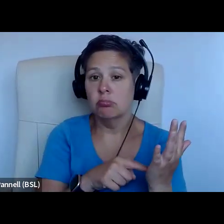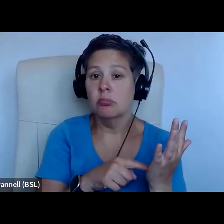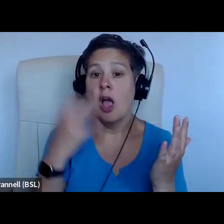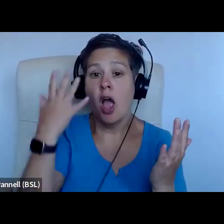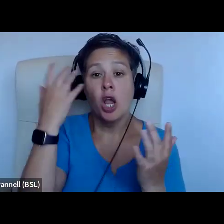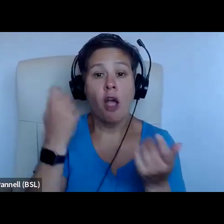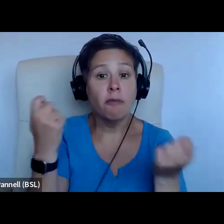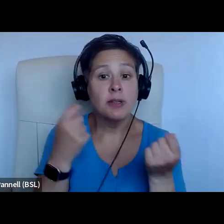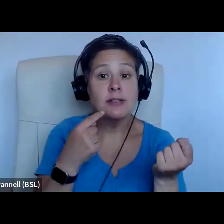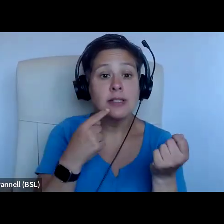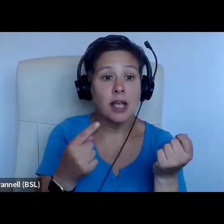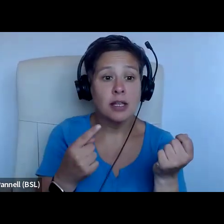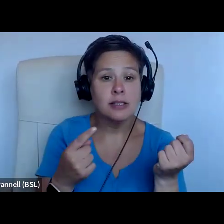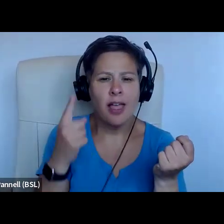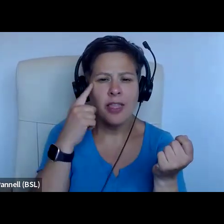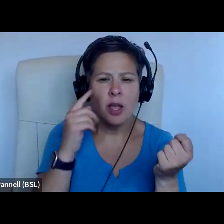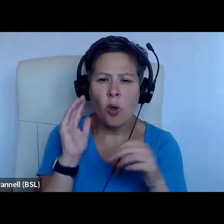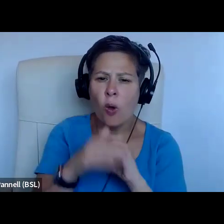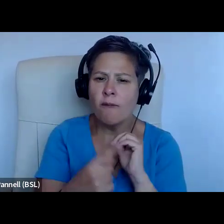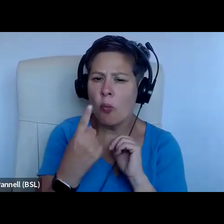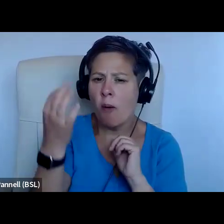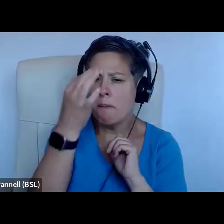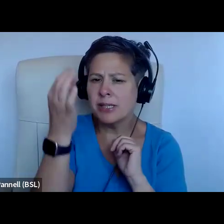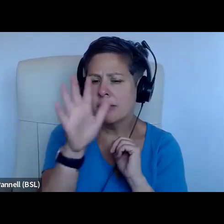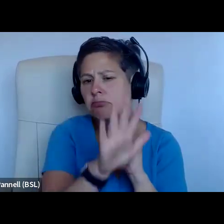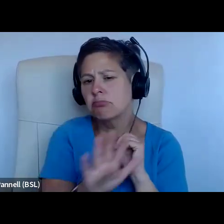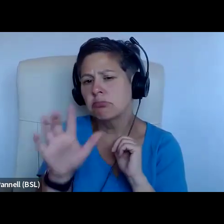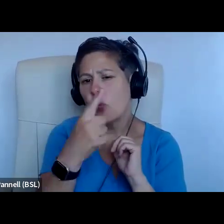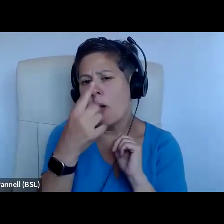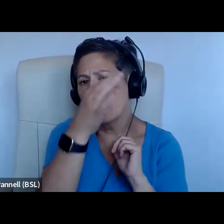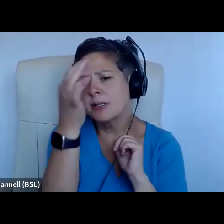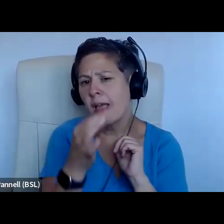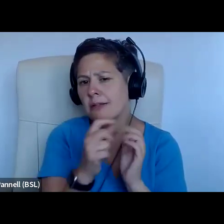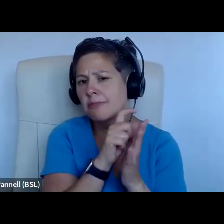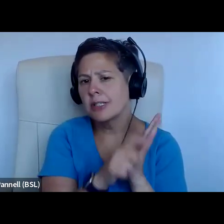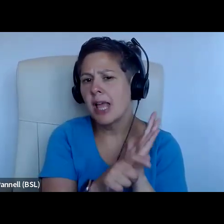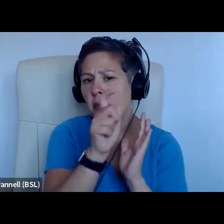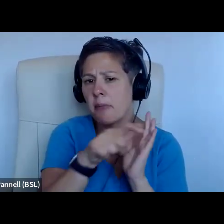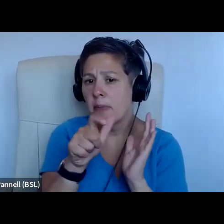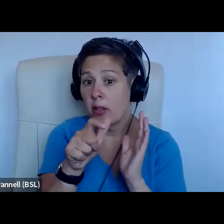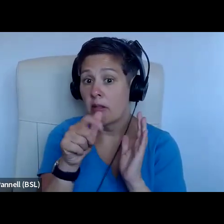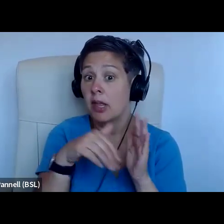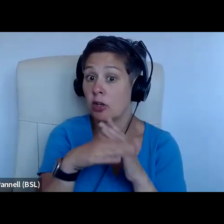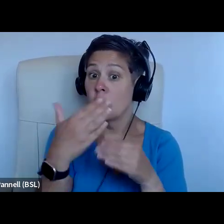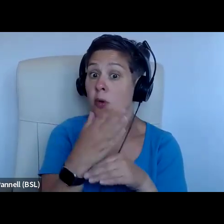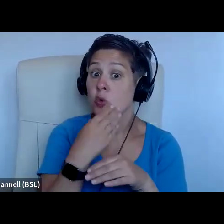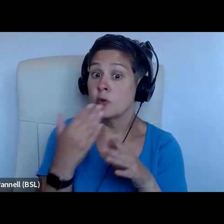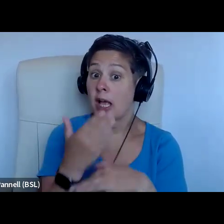And, you know, that hints at the idea of maybe they're interested in ideas that could reform the program such